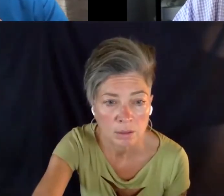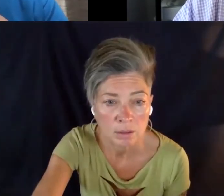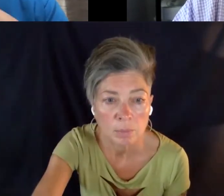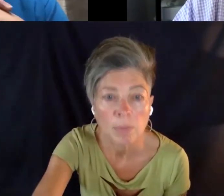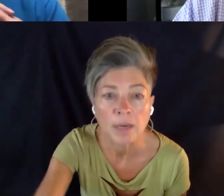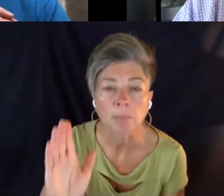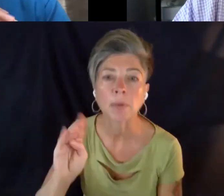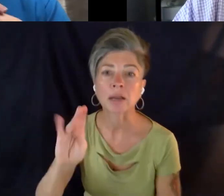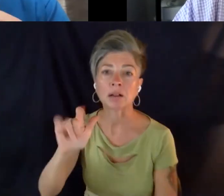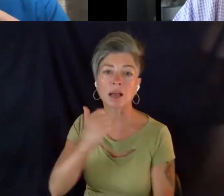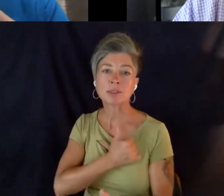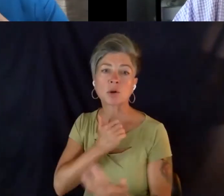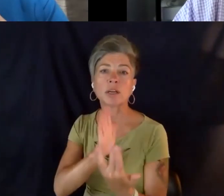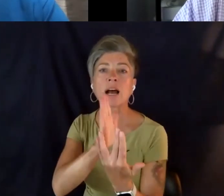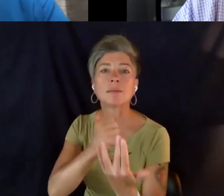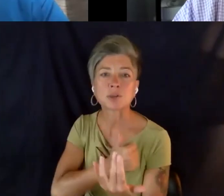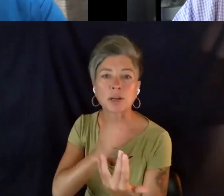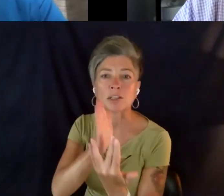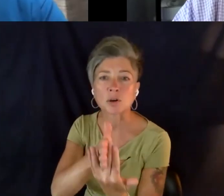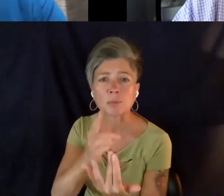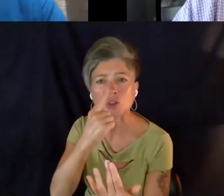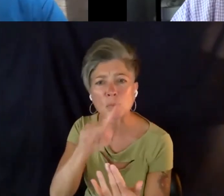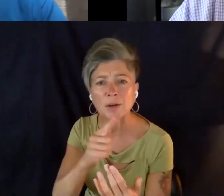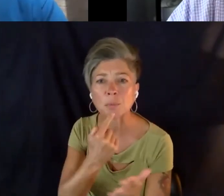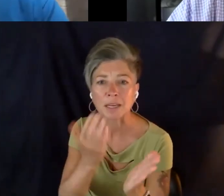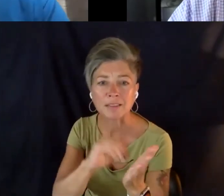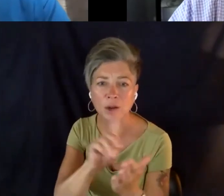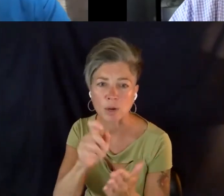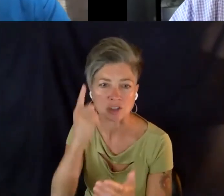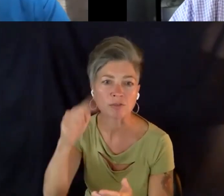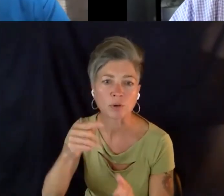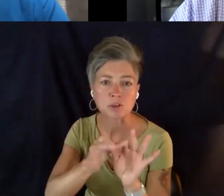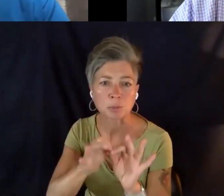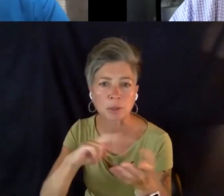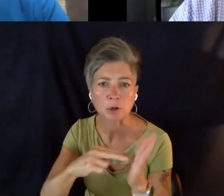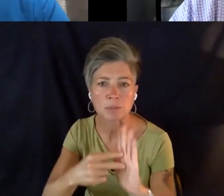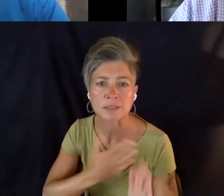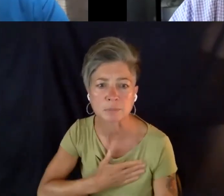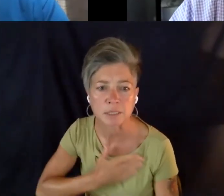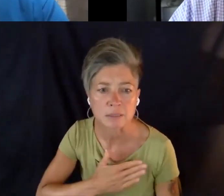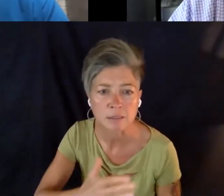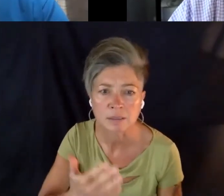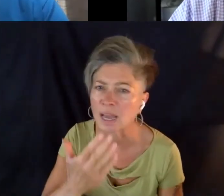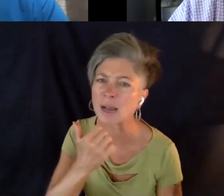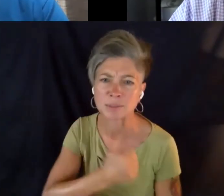That's a great question. Michael, I'm sorry to interrupt. Would you mind repeating that question for interpreting purposes, please?